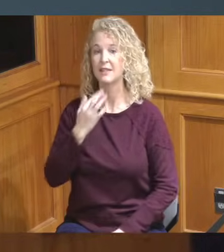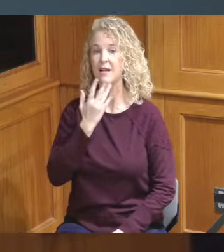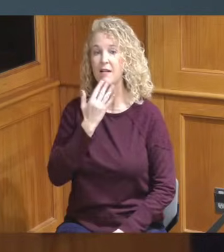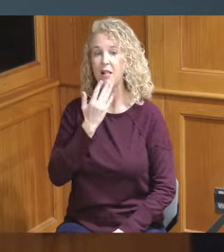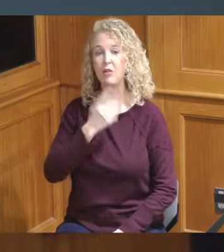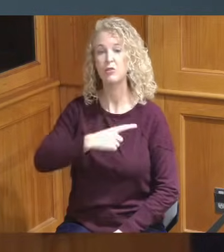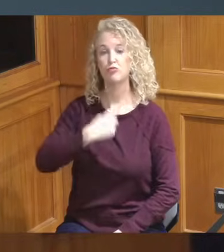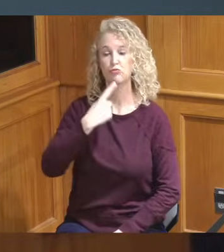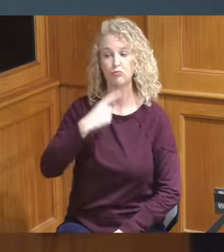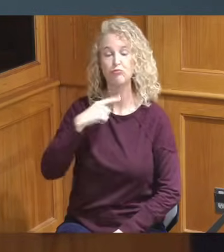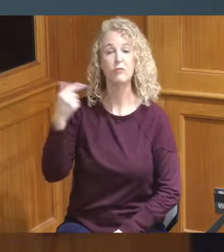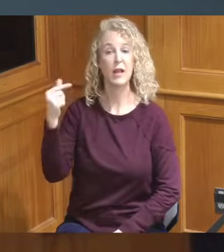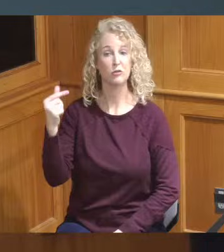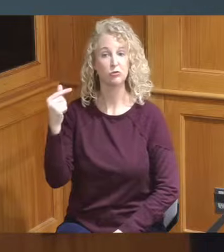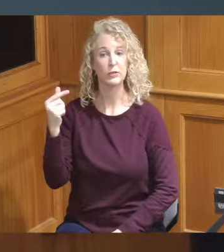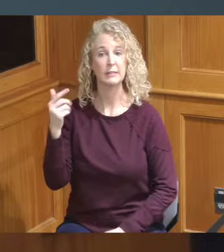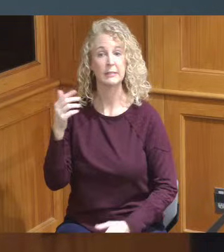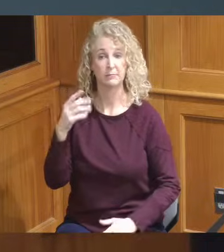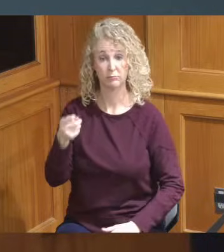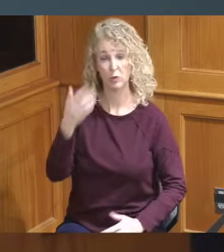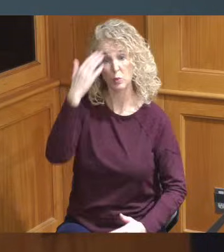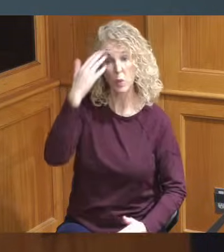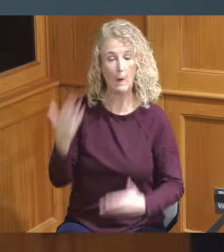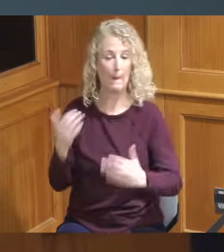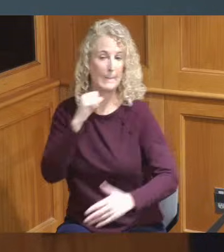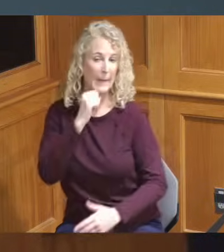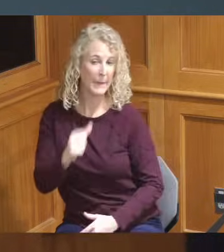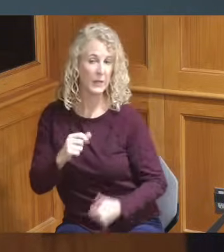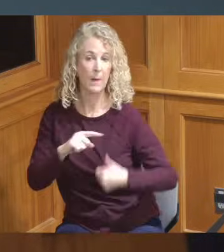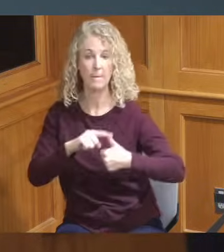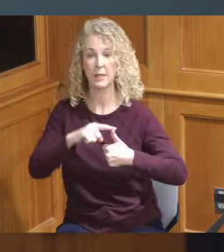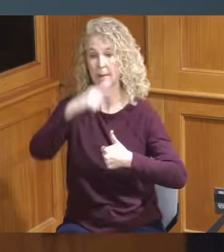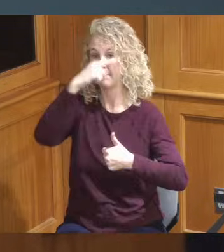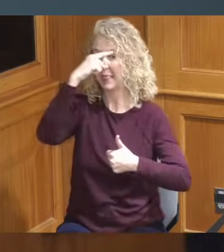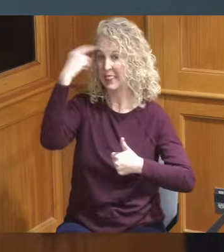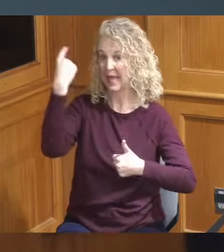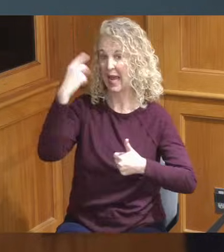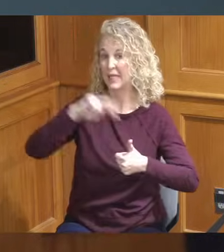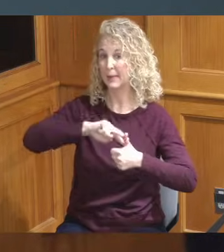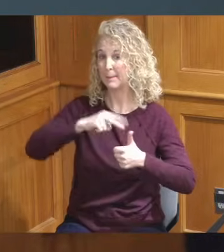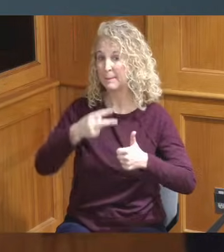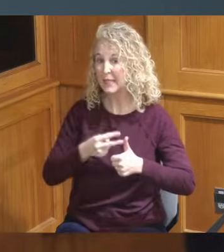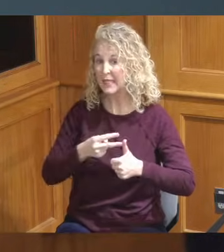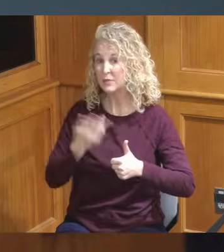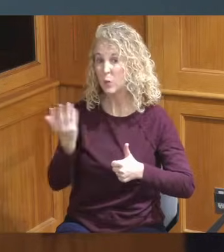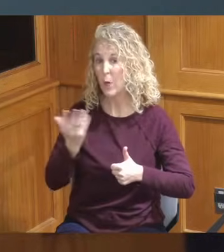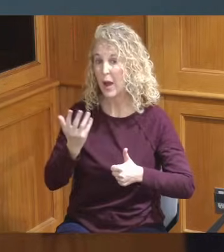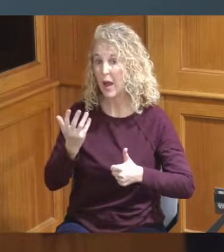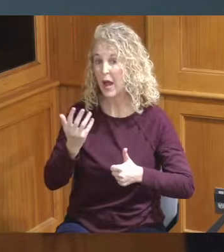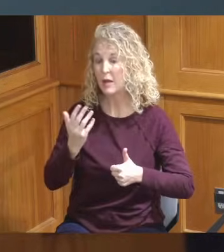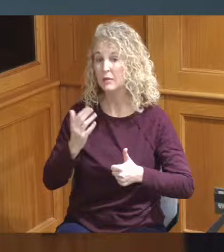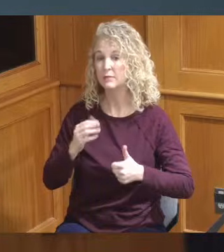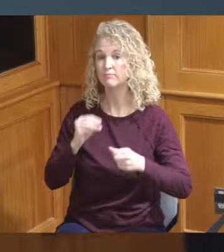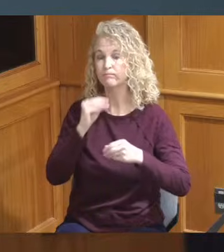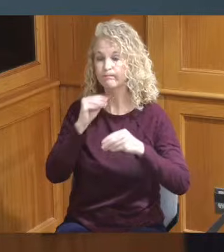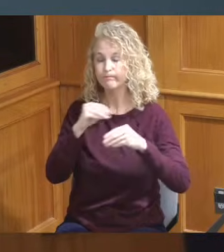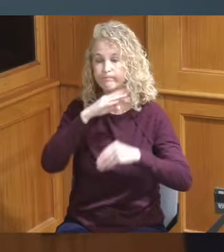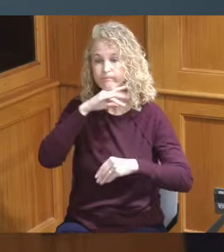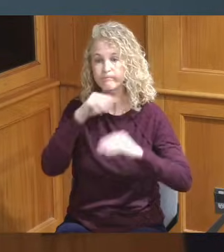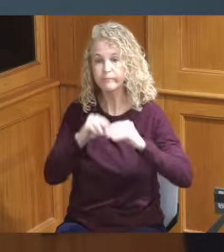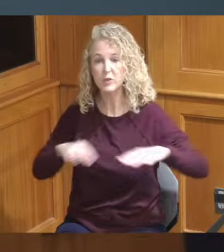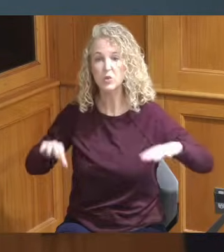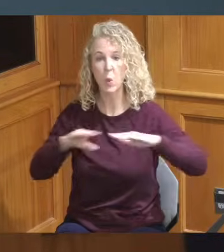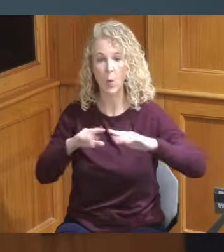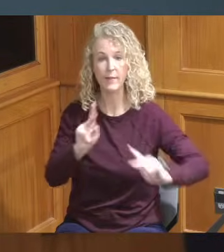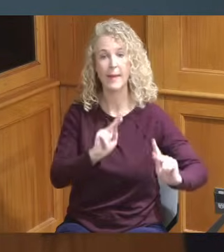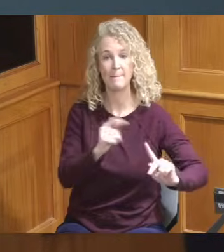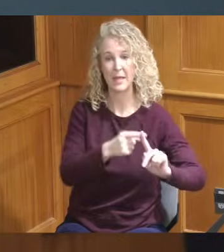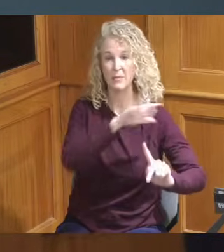know and some of you don't. the black is supposed to represent the soil and the people of Africa and